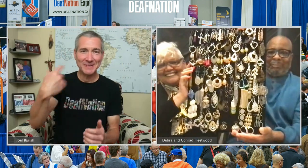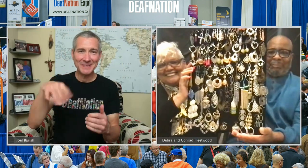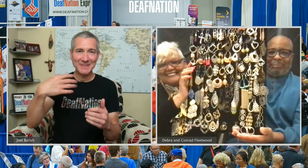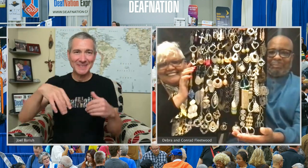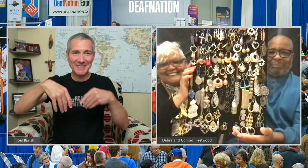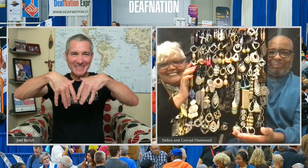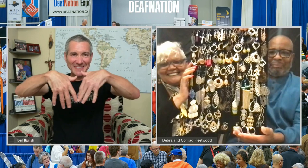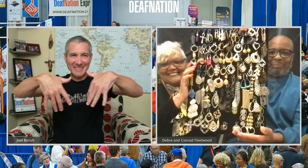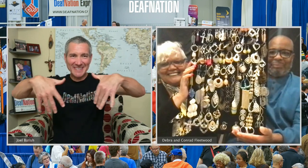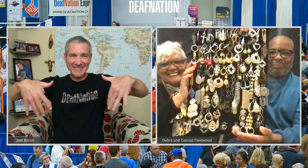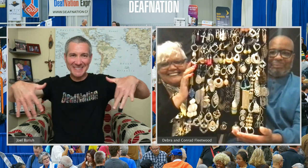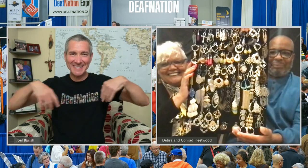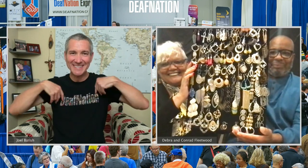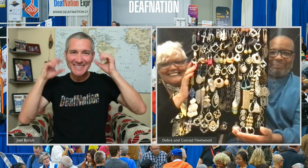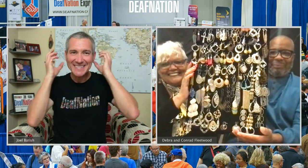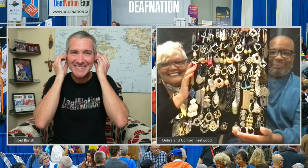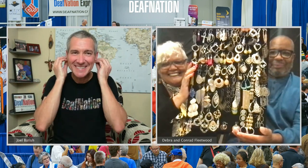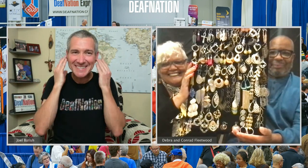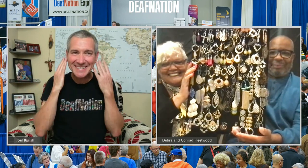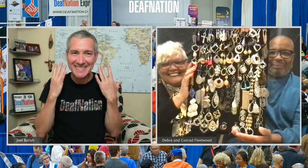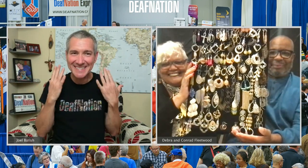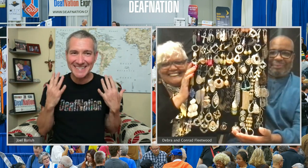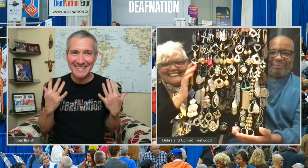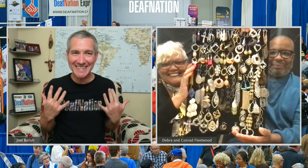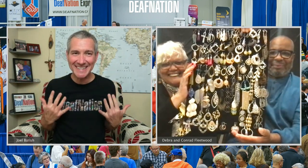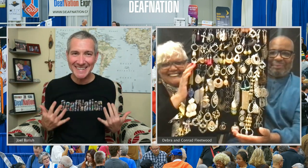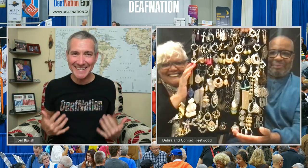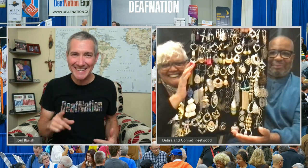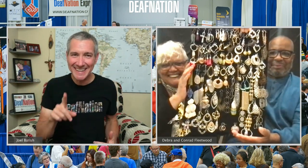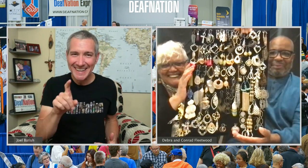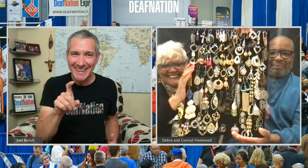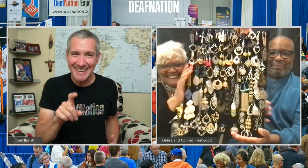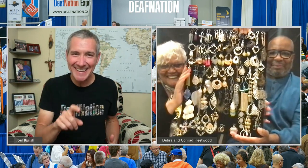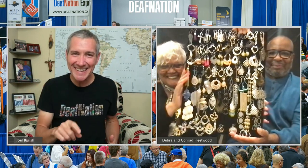Wow! A lot of them. Does that mean I could put a whole bunch of them on?